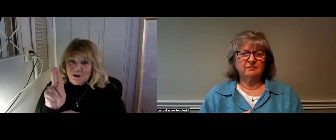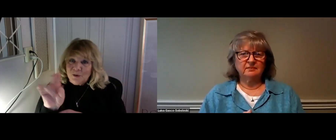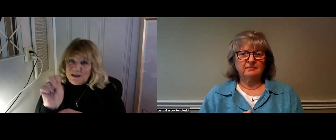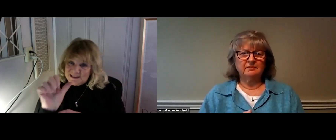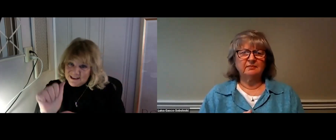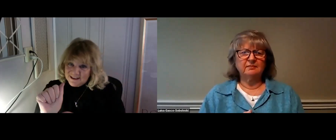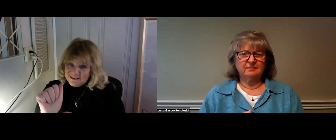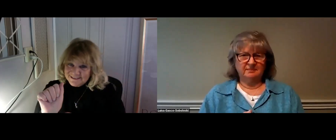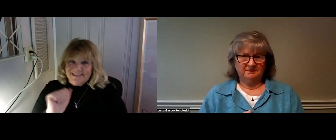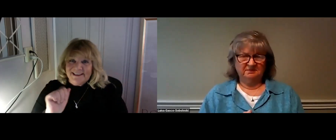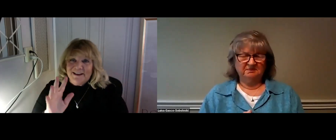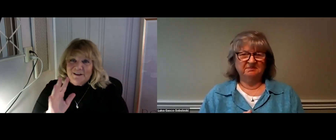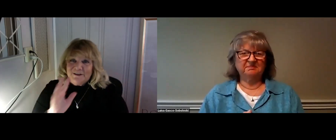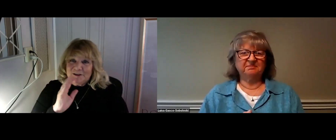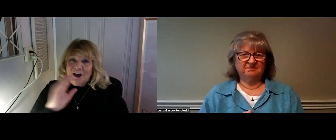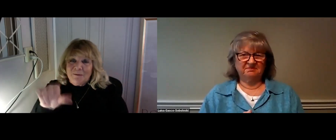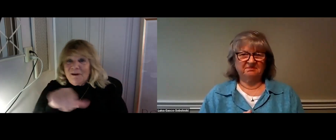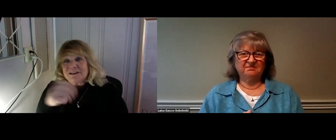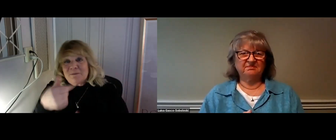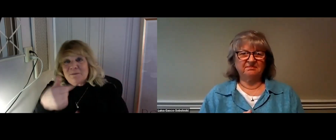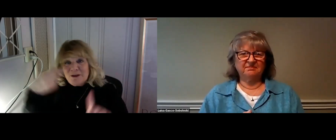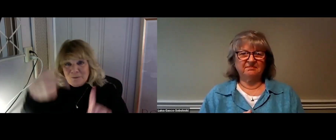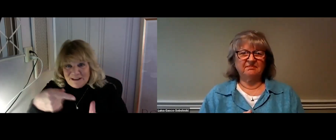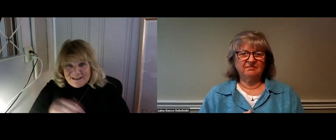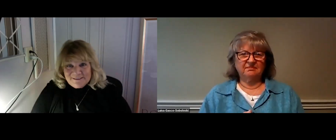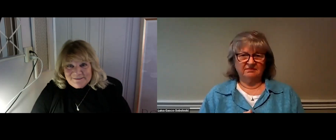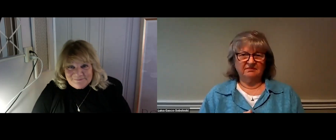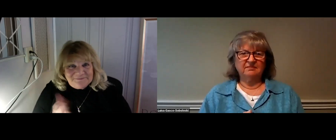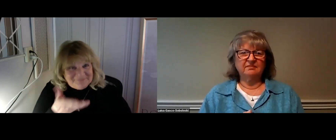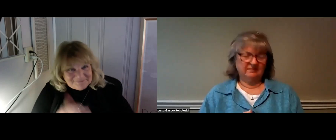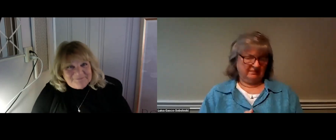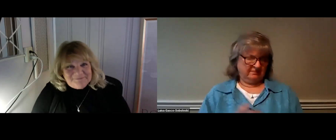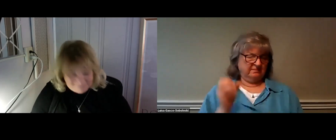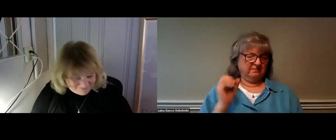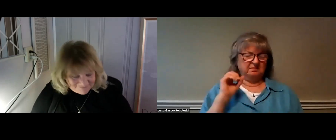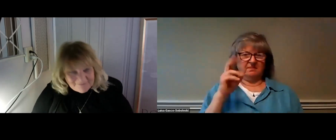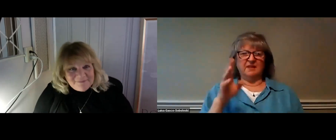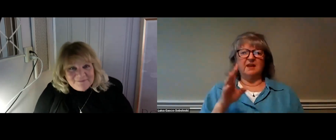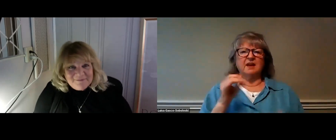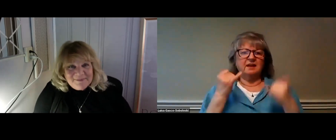Luisa to talk about some other points.